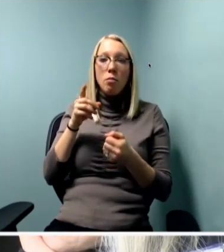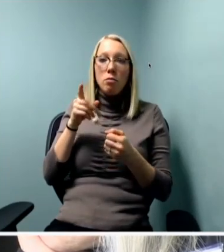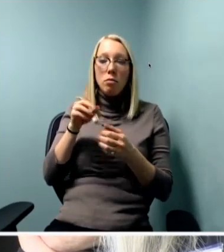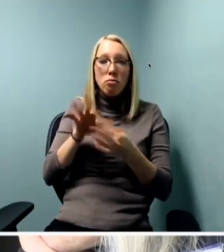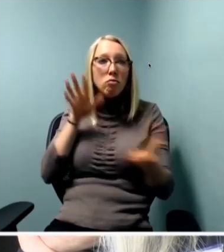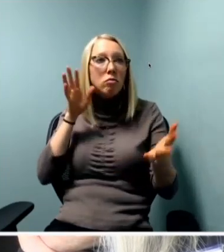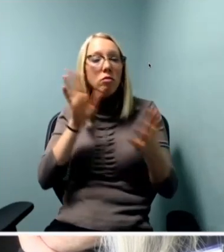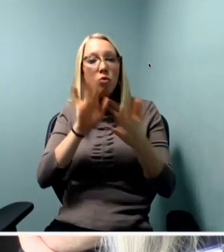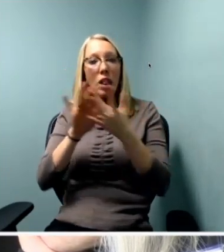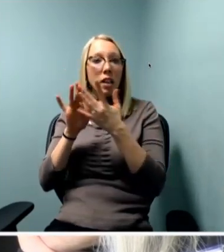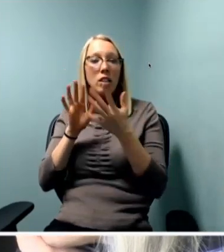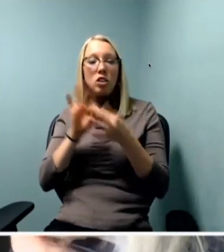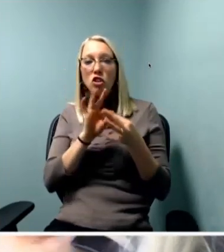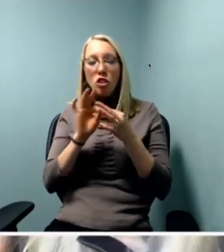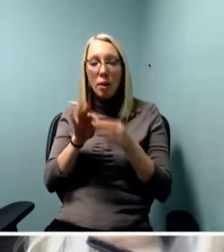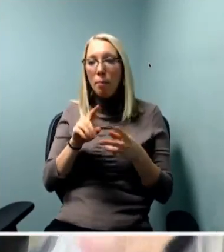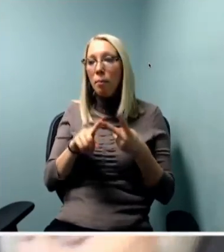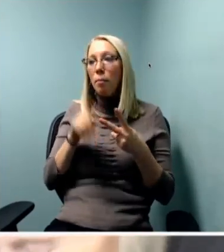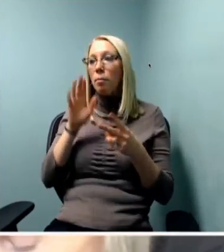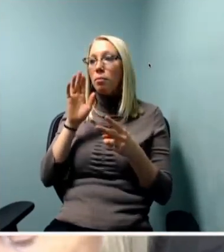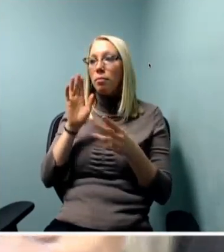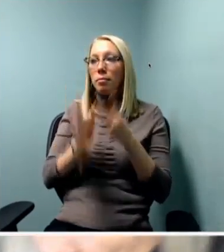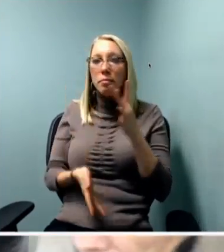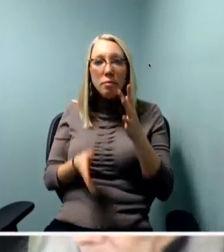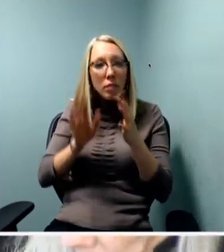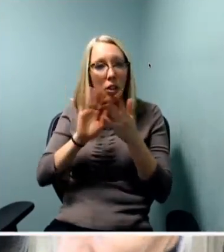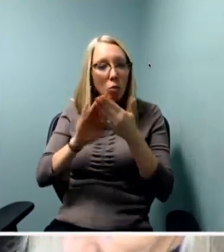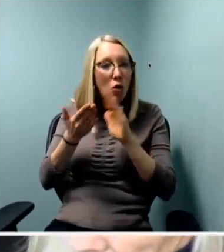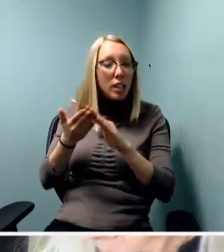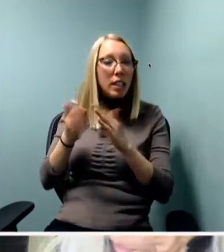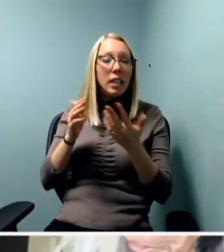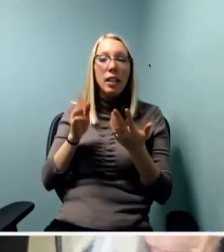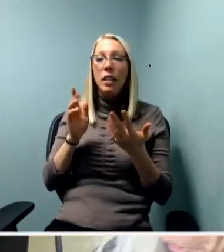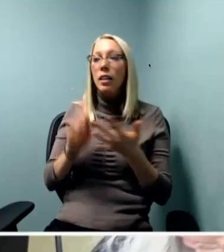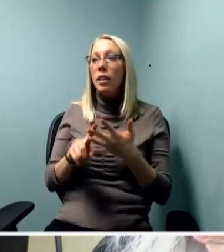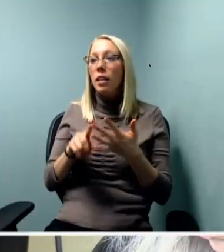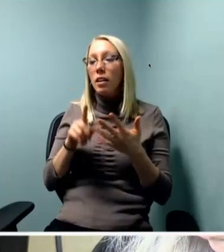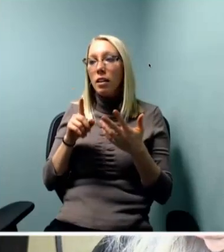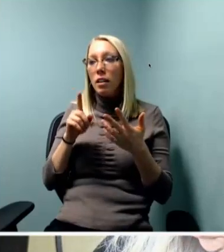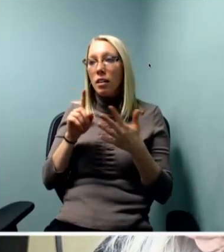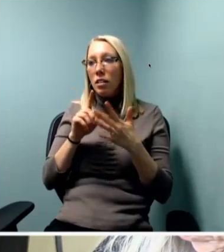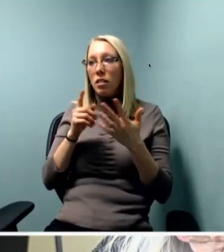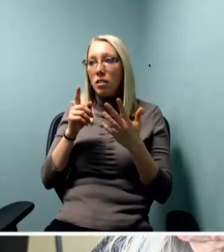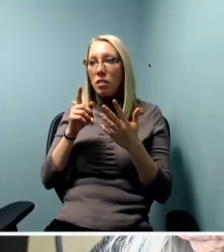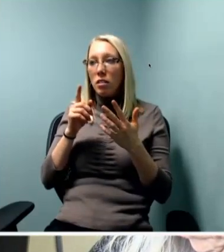they lose community connections. If you go to a place of worship,